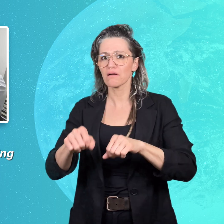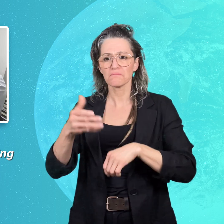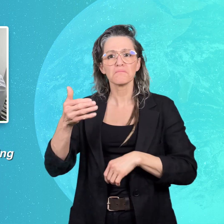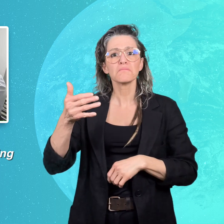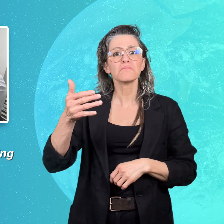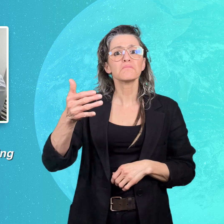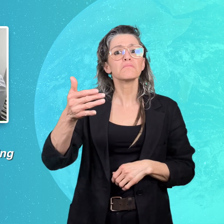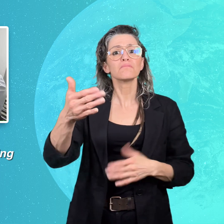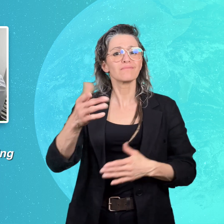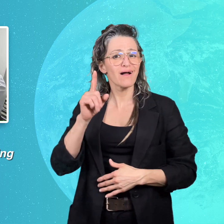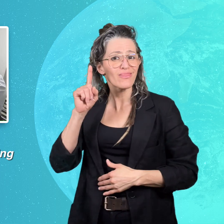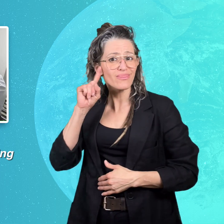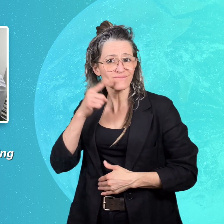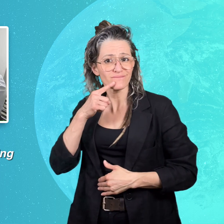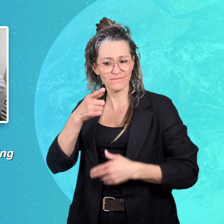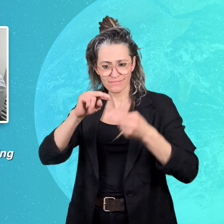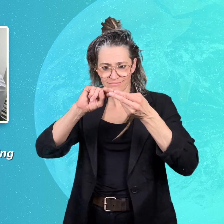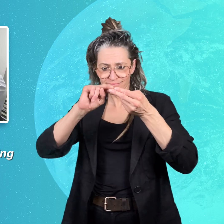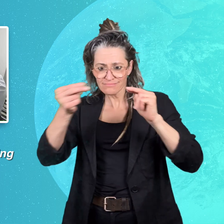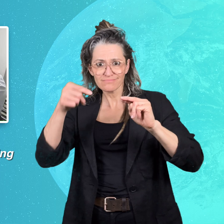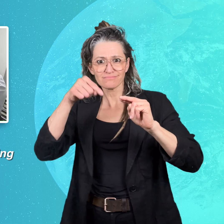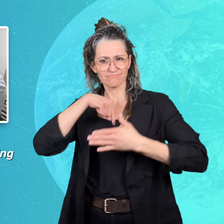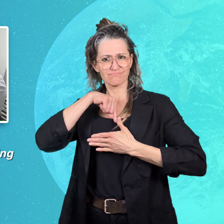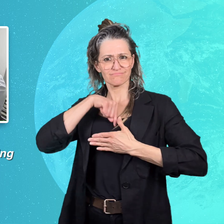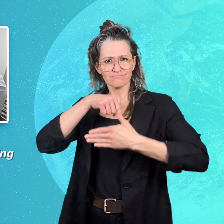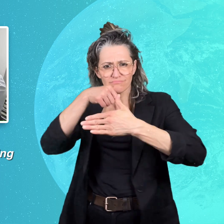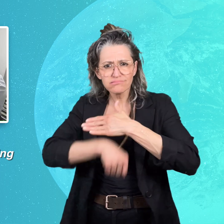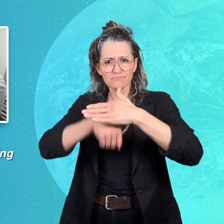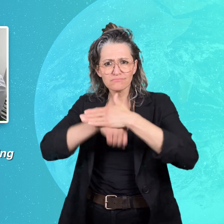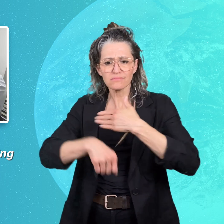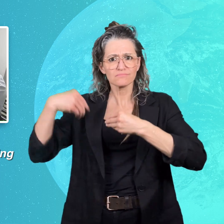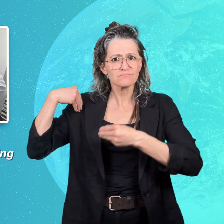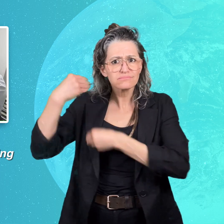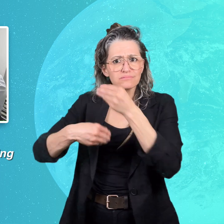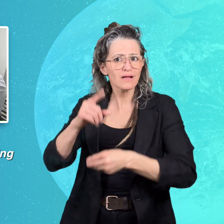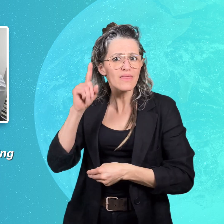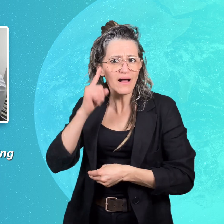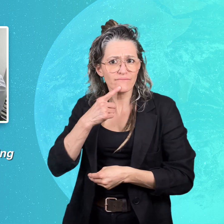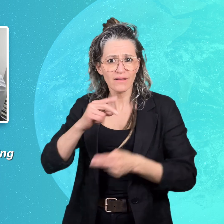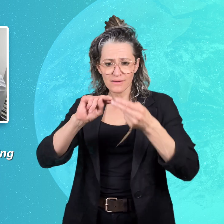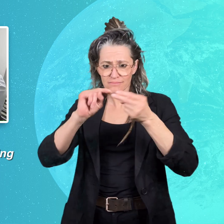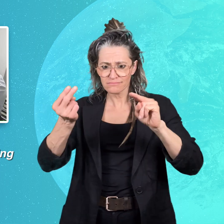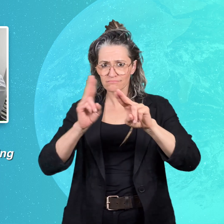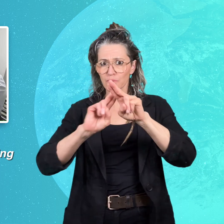one of the genes that make a person Deaf. A scientist